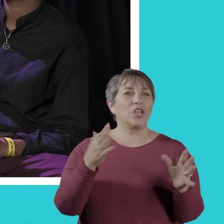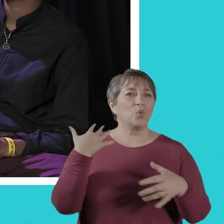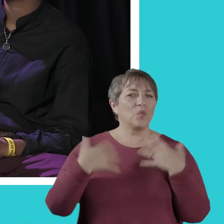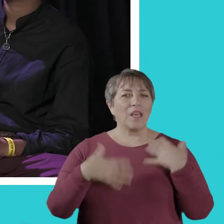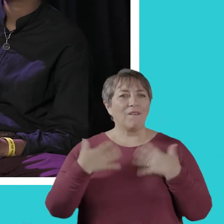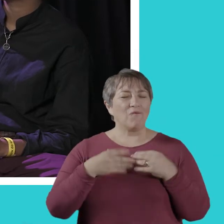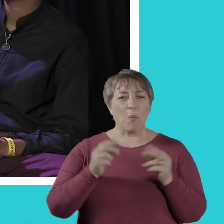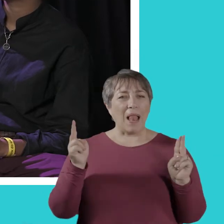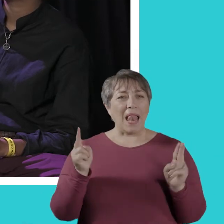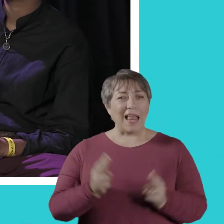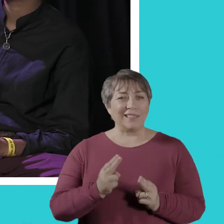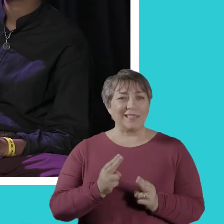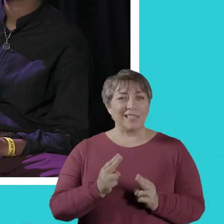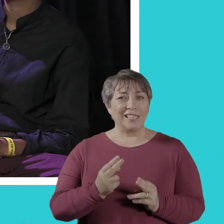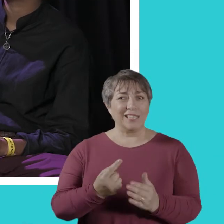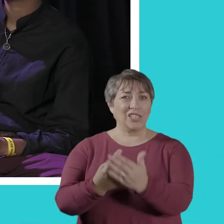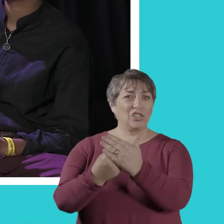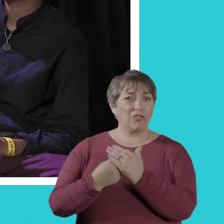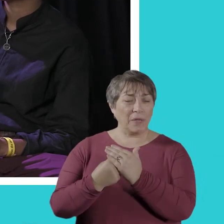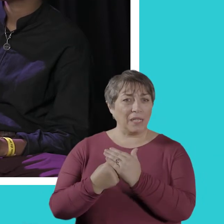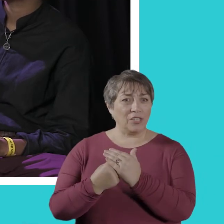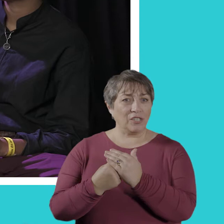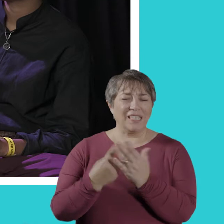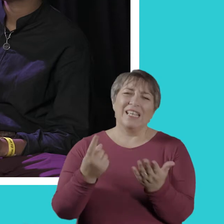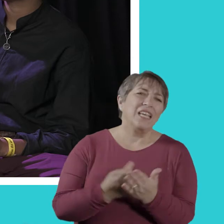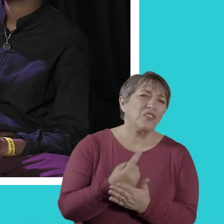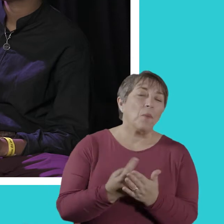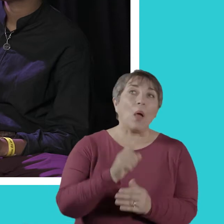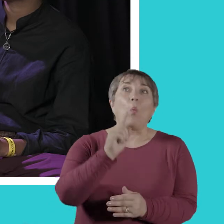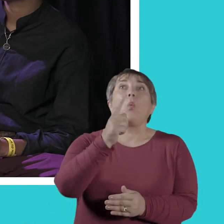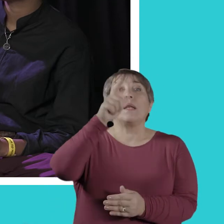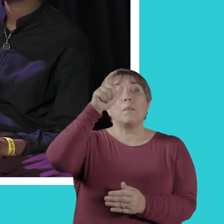it's not just about one person you know breaking a glass ceiling and rising to the top. It's also